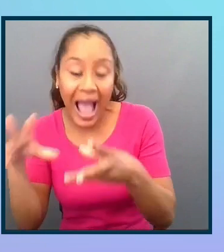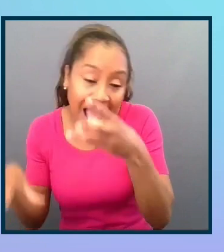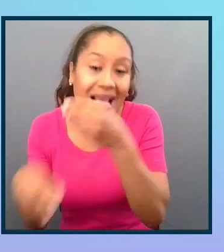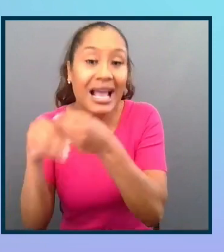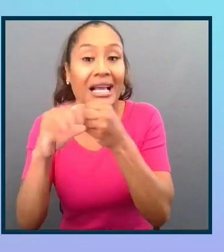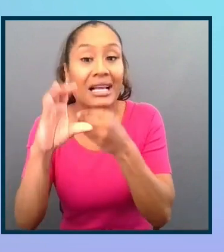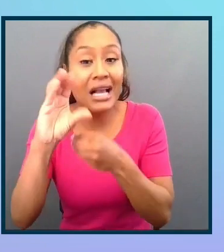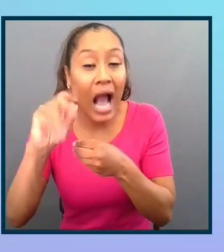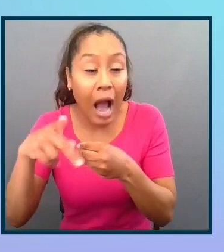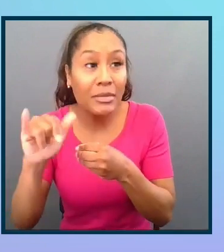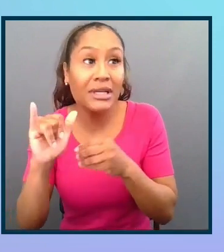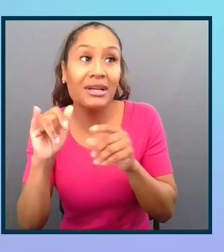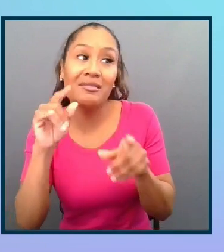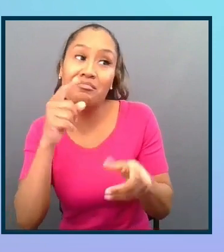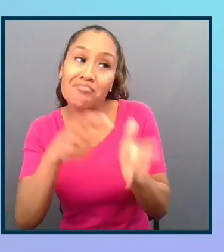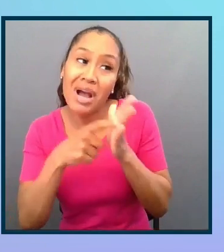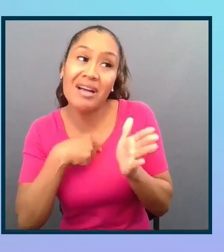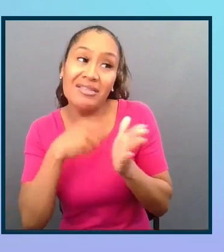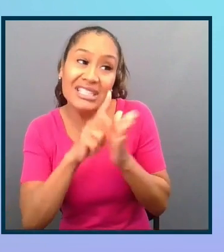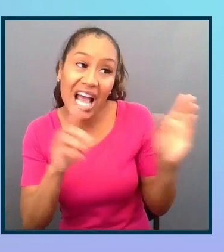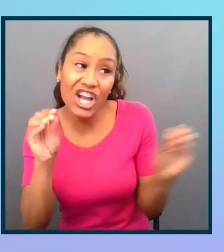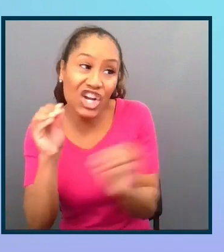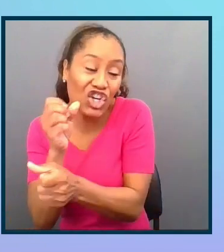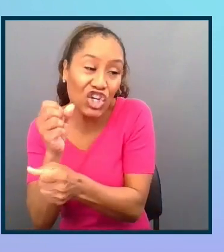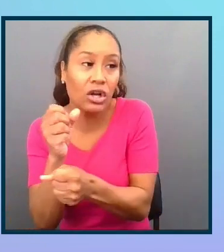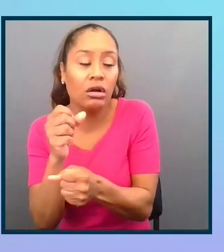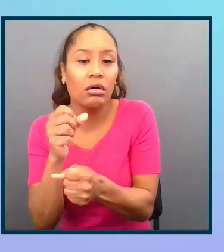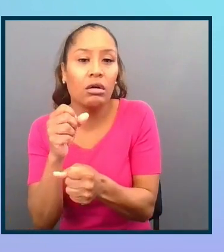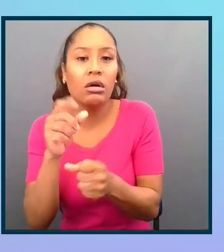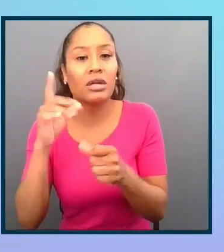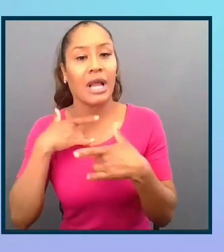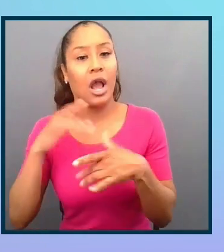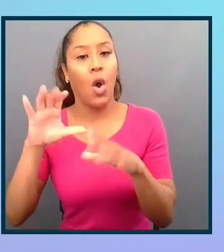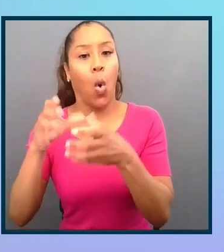And usually an org starts advocating for more design in that sense.